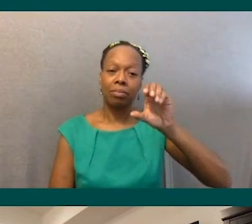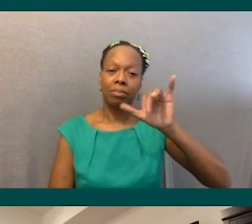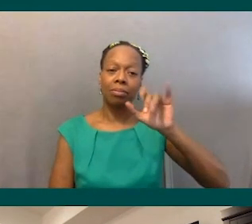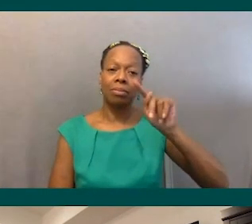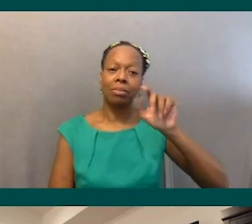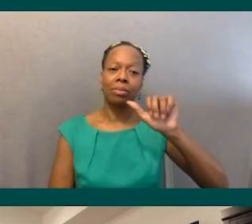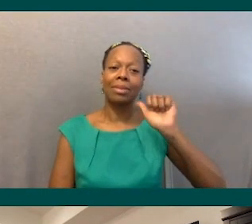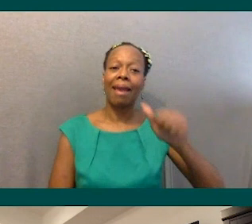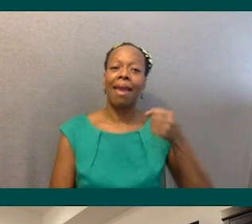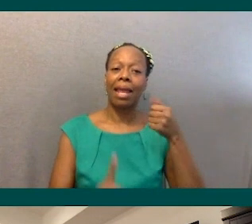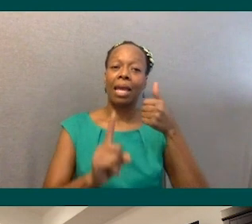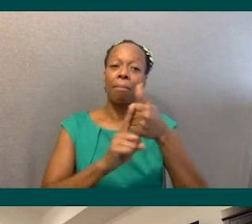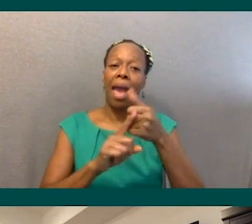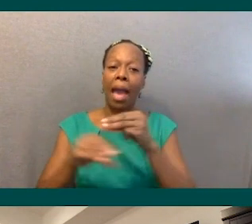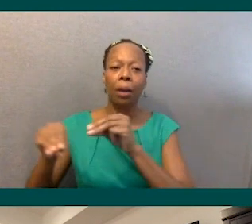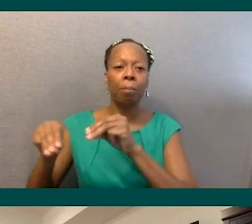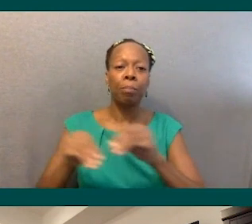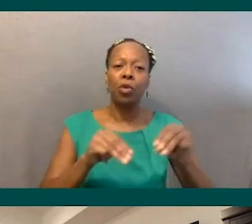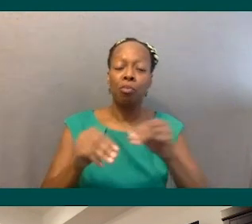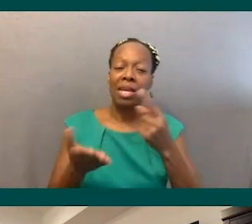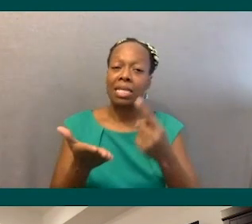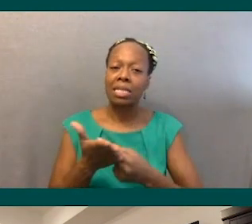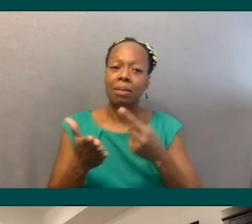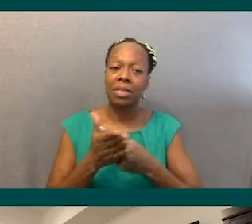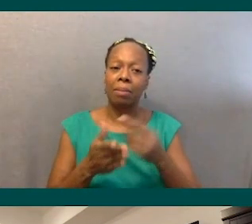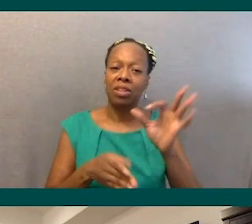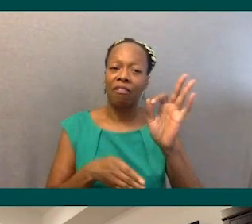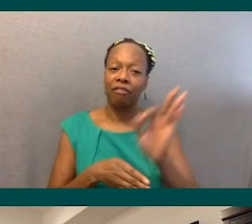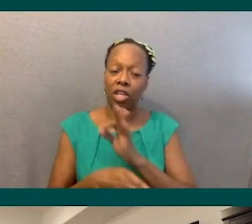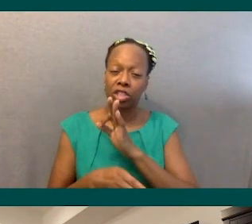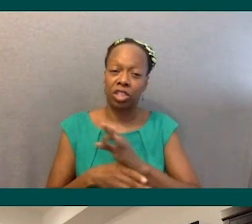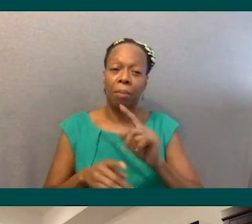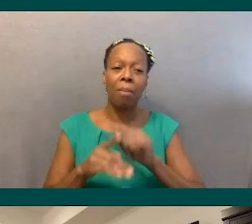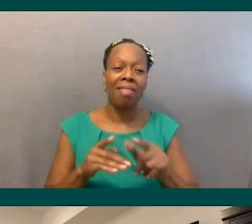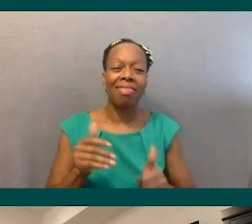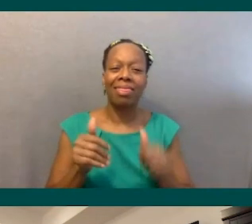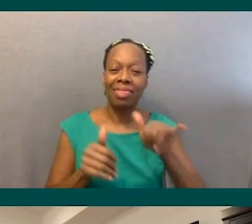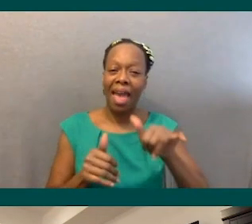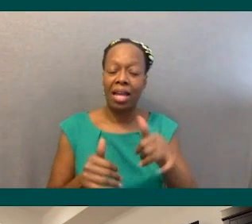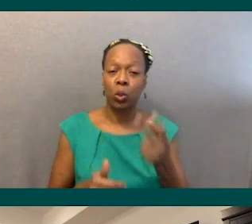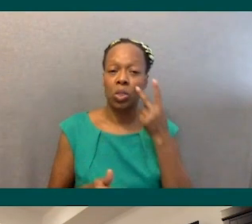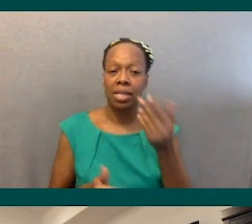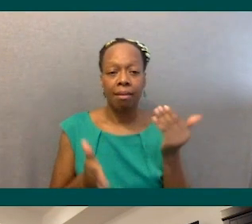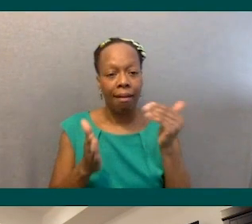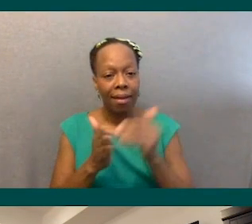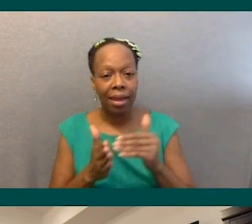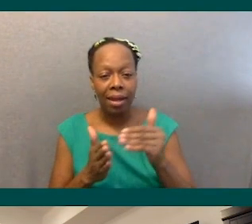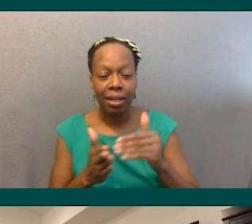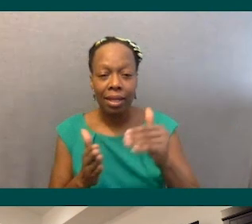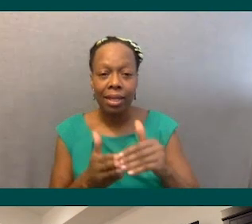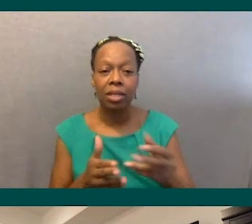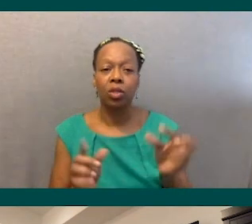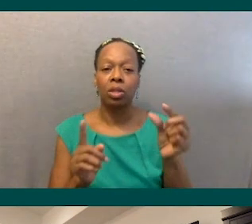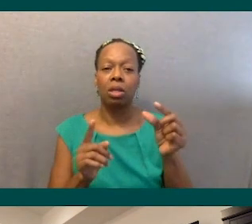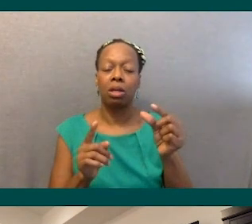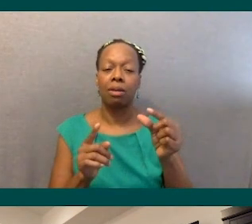but the most common type of movement is spasticity. And so can you, it just cut out for a little bit there,